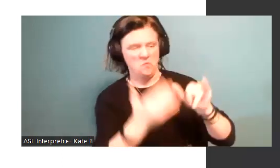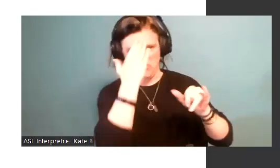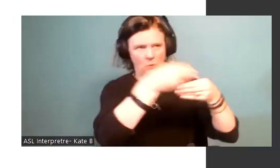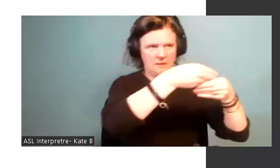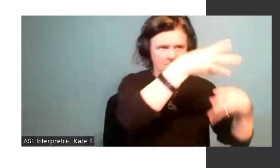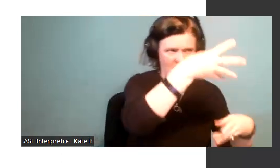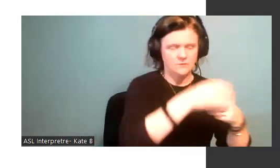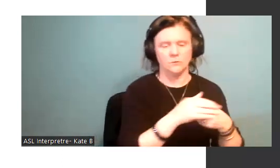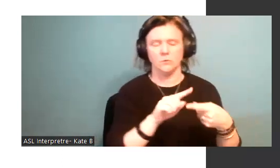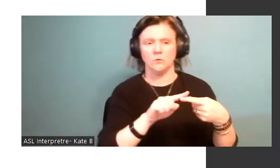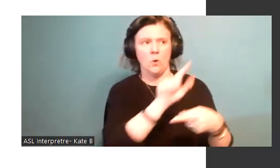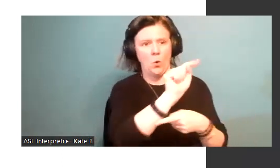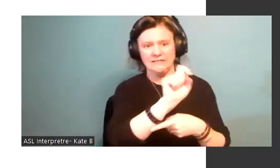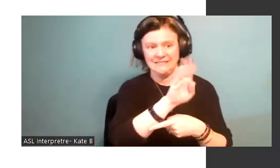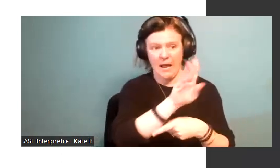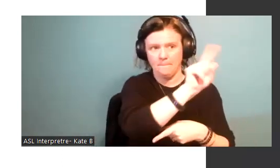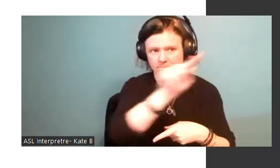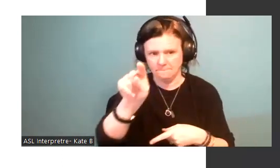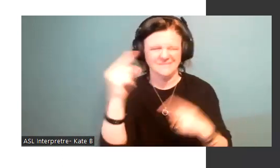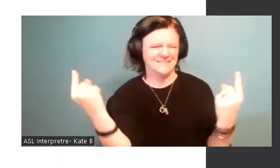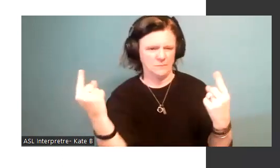Assigning the behavior of the menu, so the